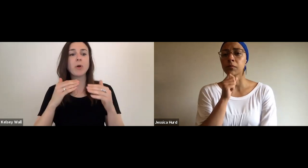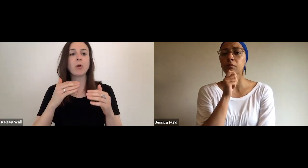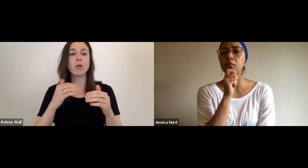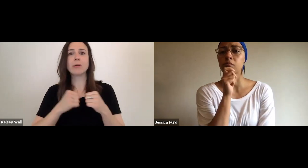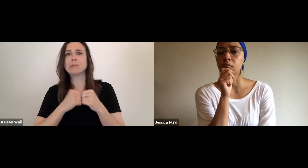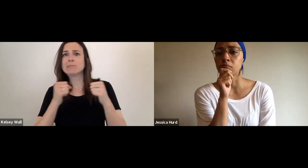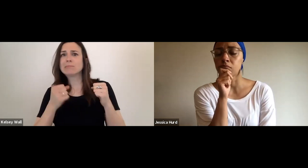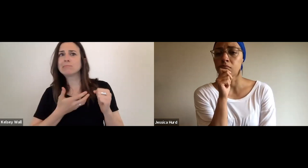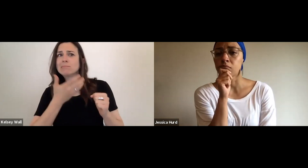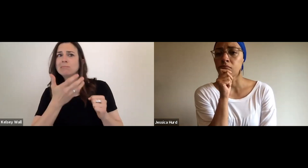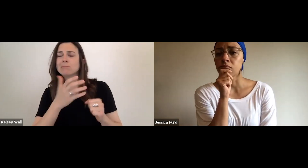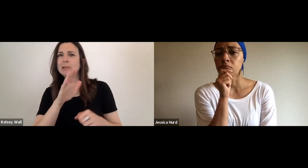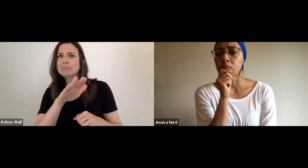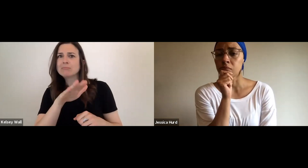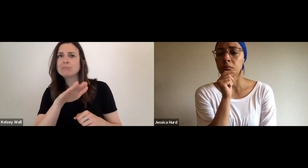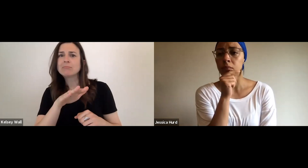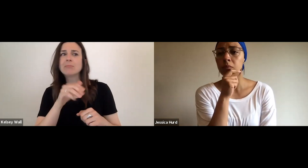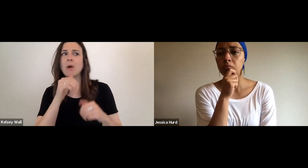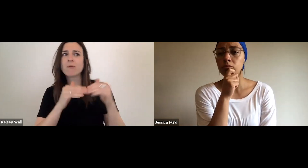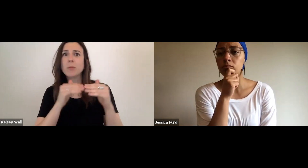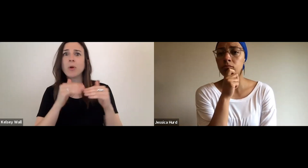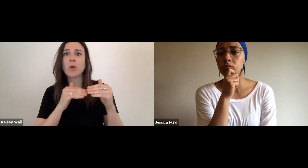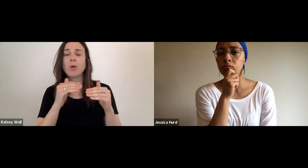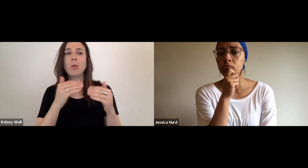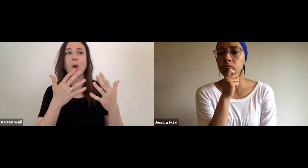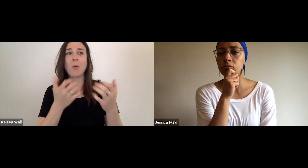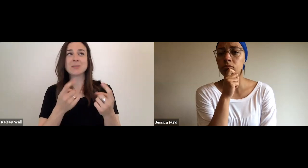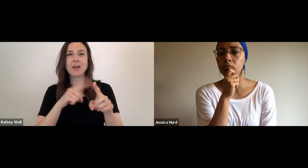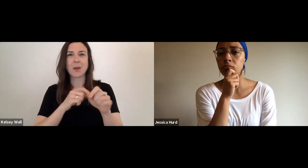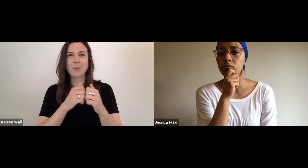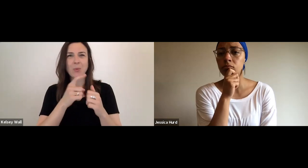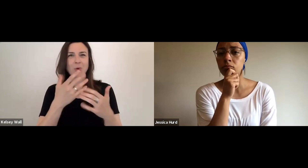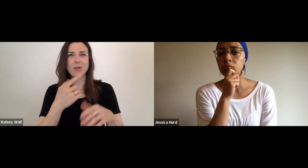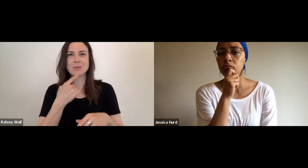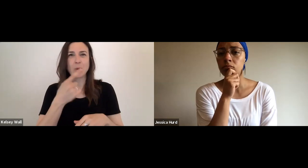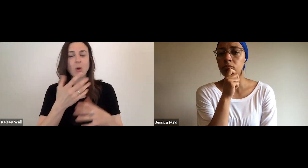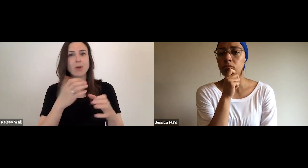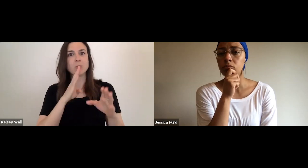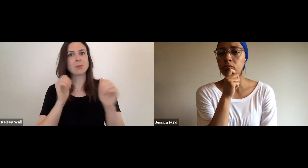So, you need to feel comfortable yourself expressing to your friend what you don't feel comfortable about.